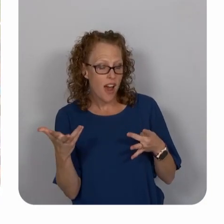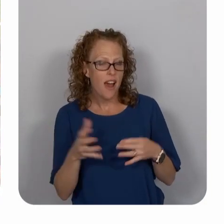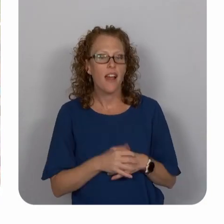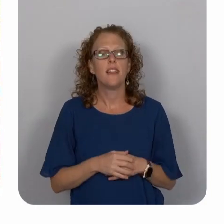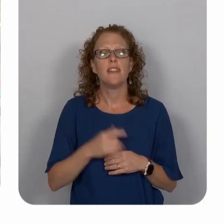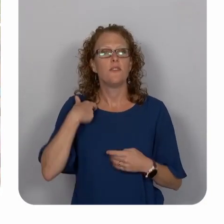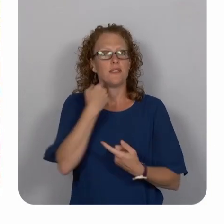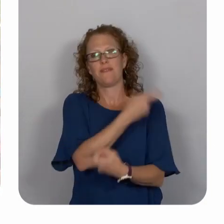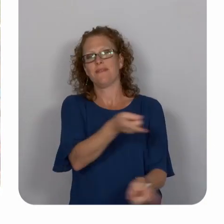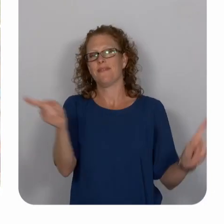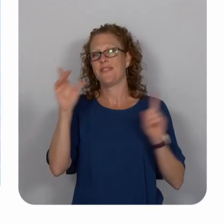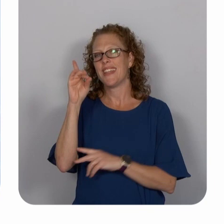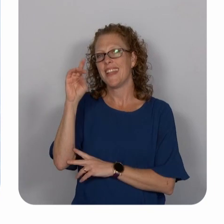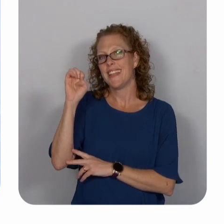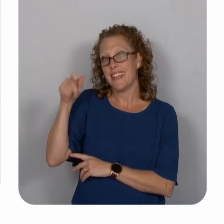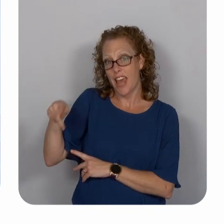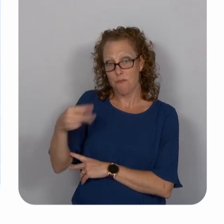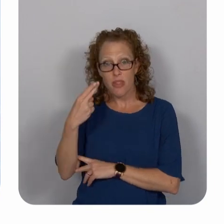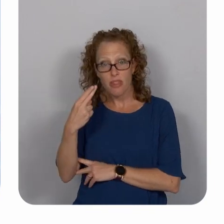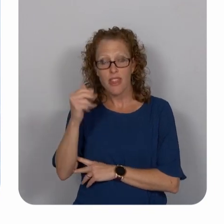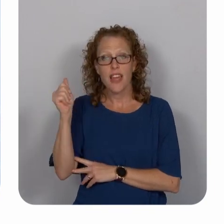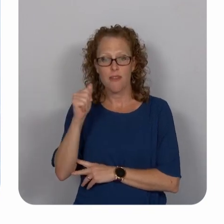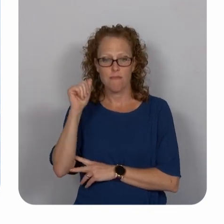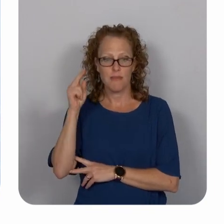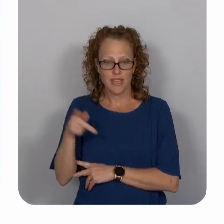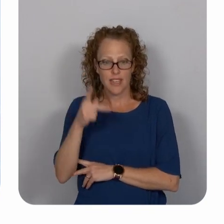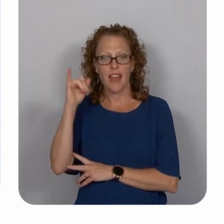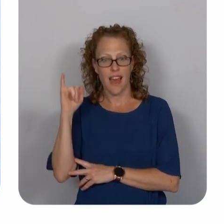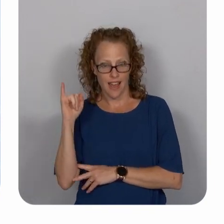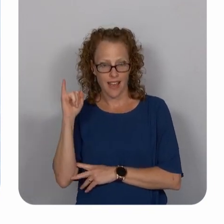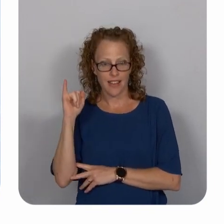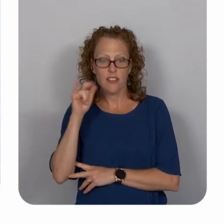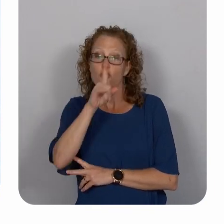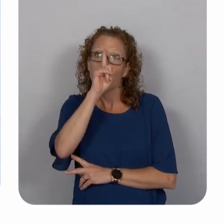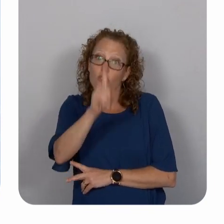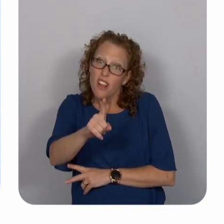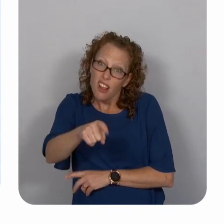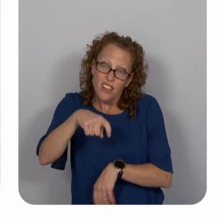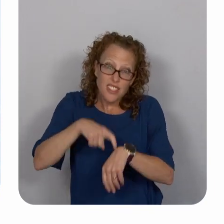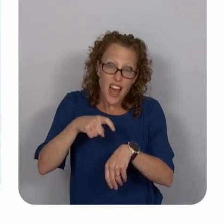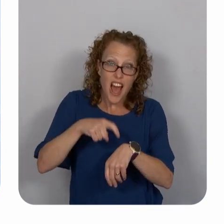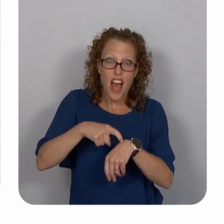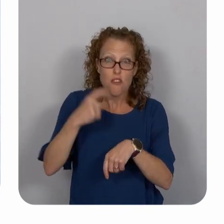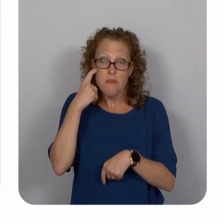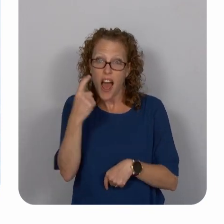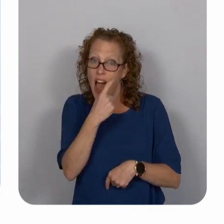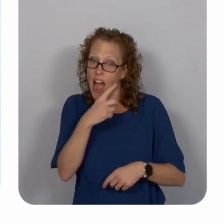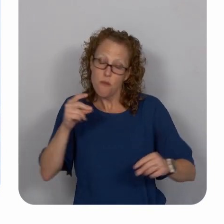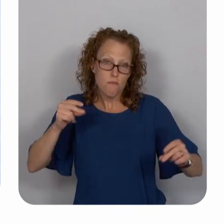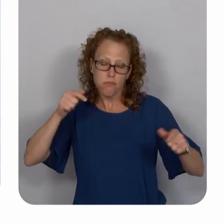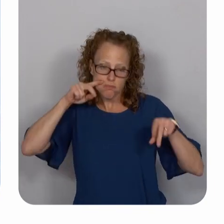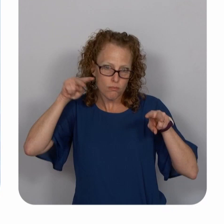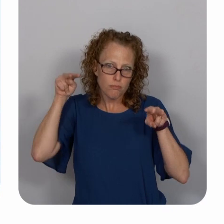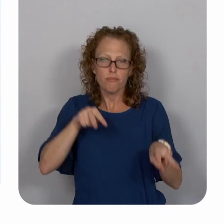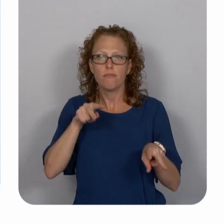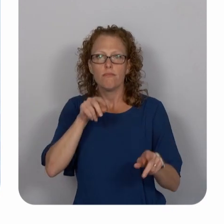Depth API provides you with real-time, per-eye, per-frame depth estimates of the environment.